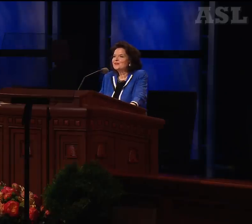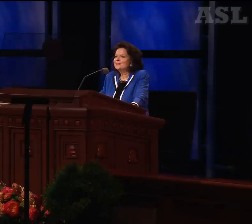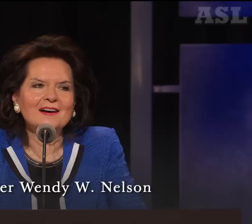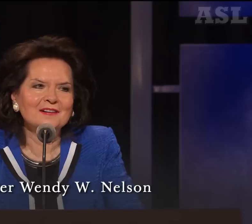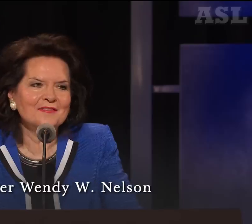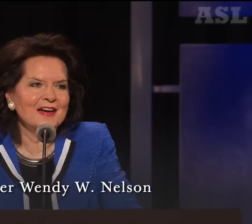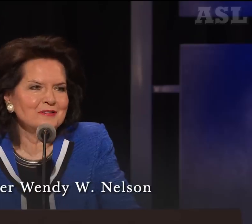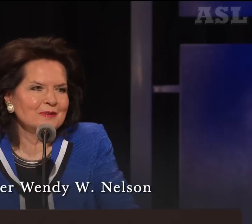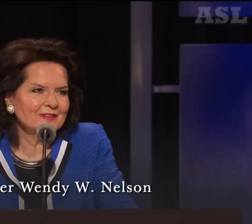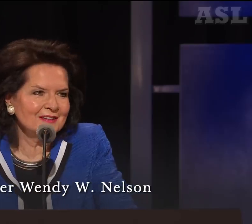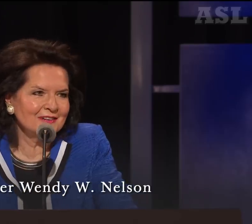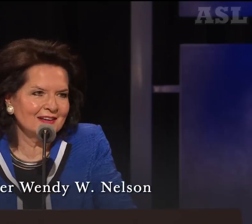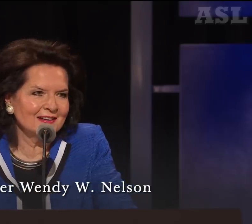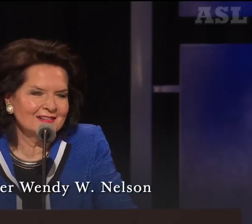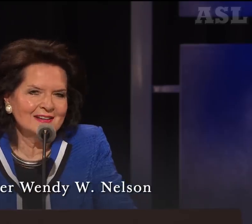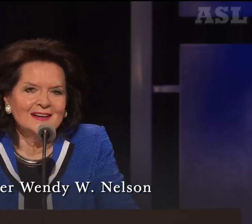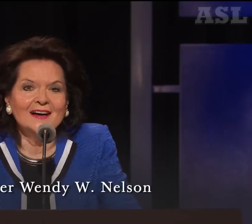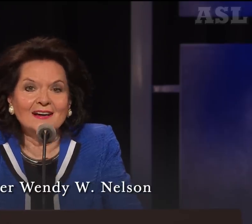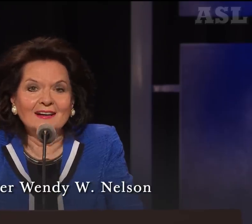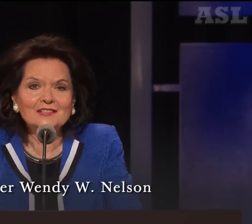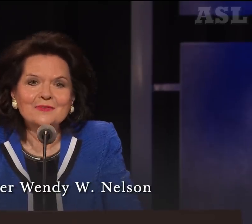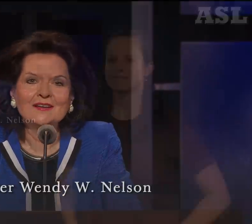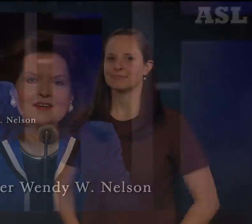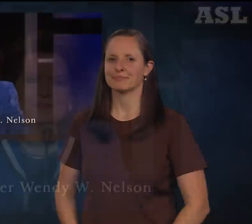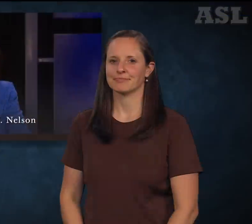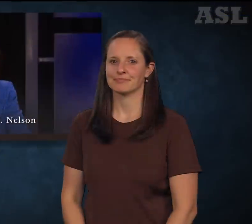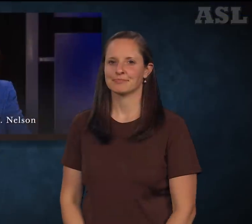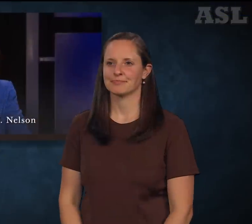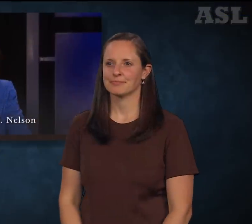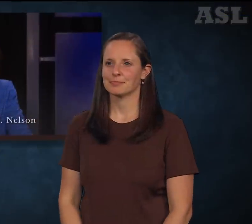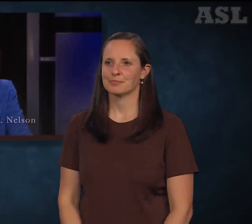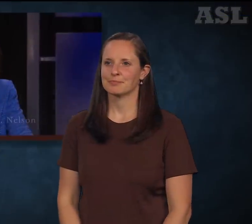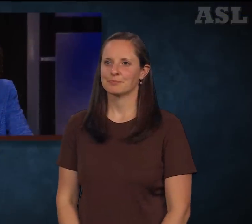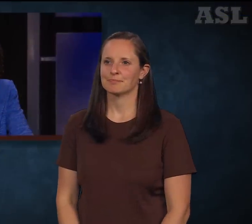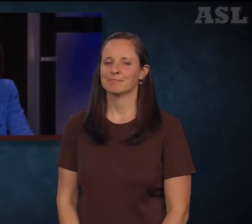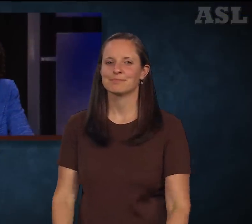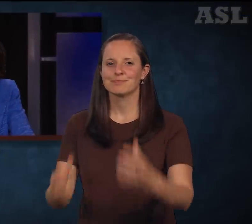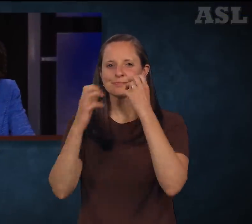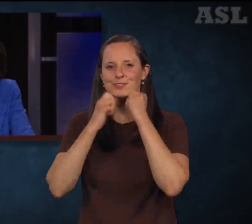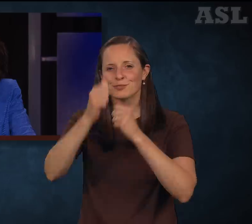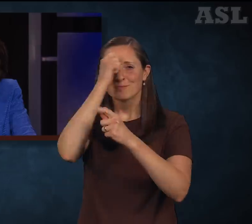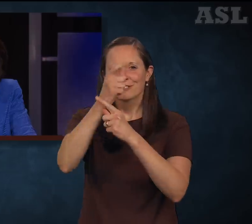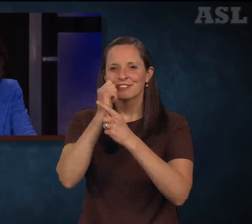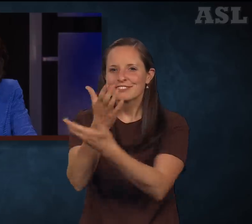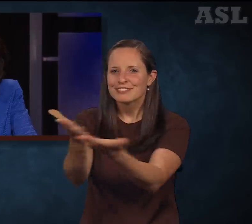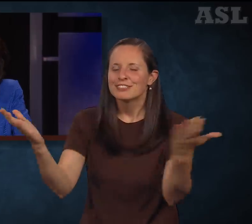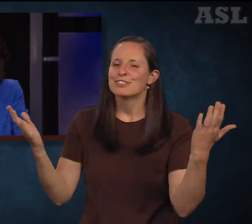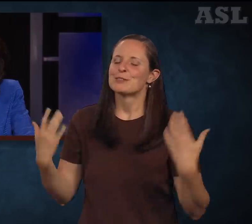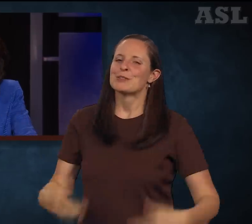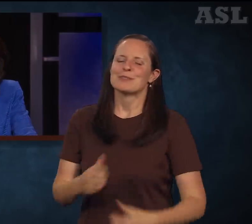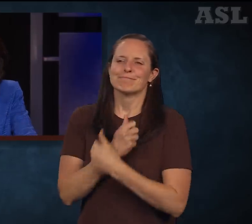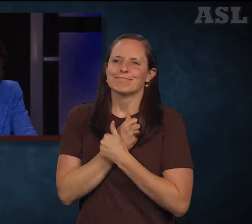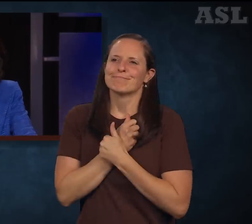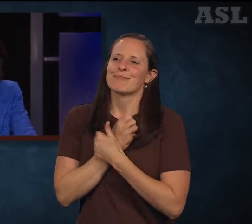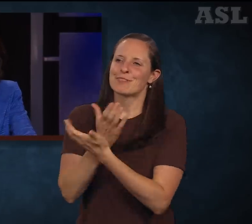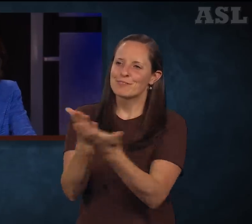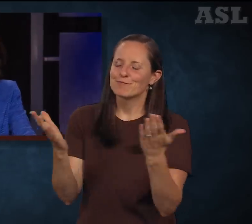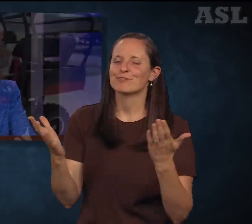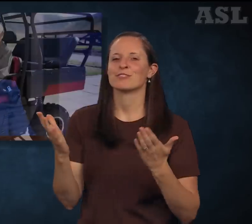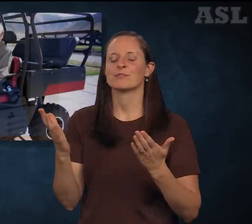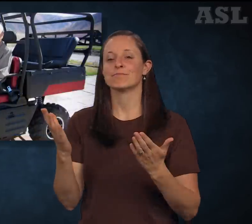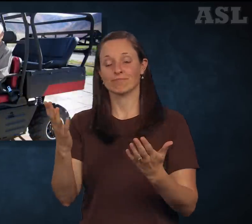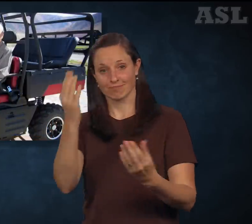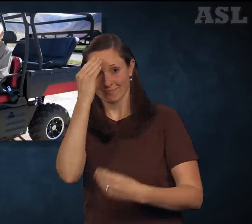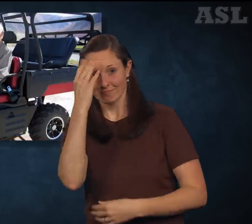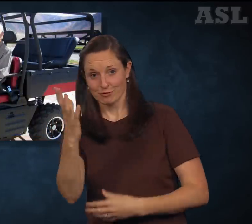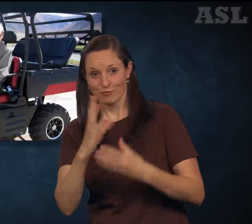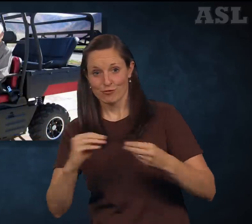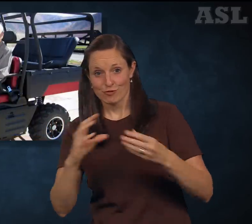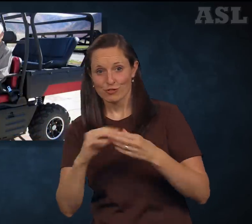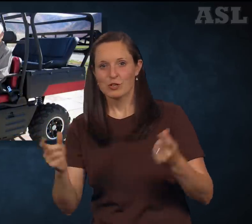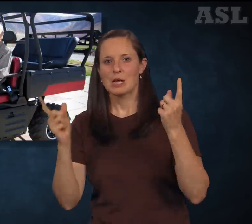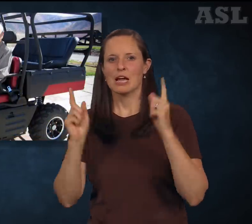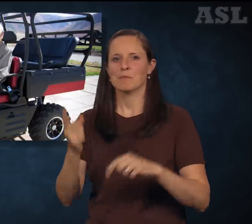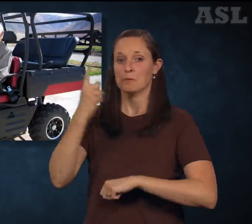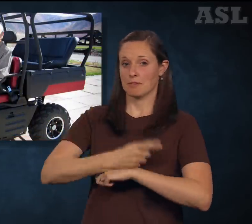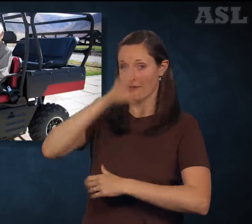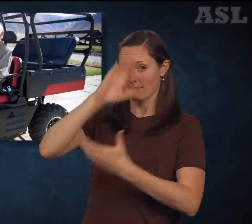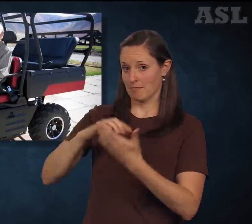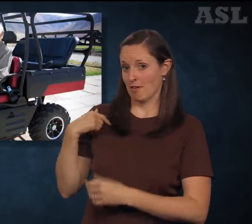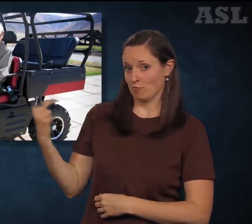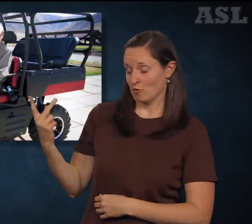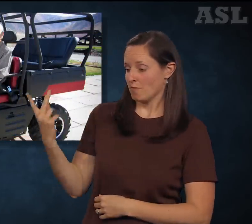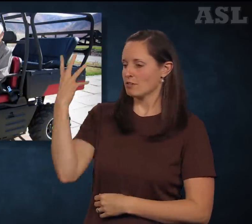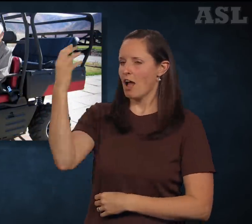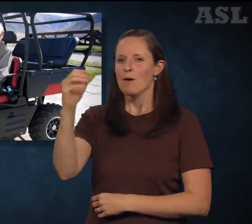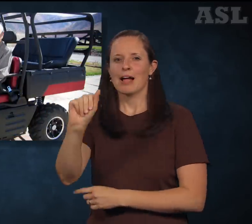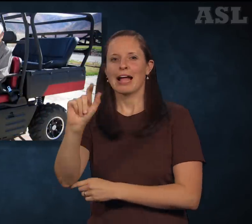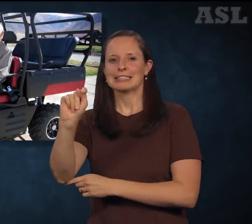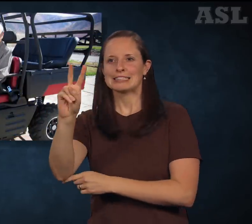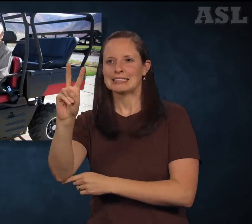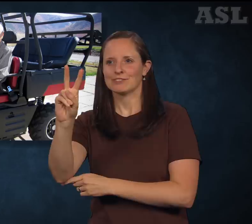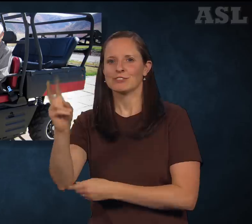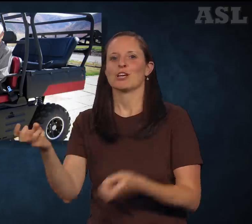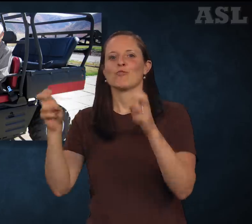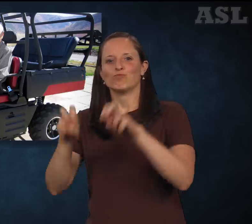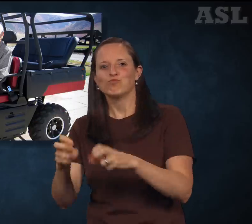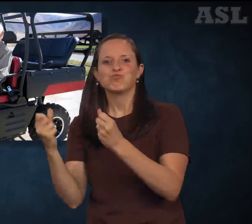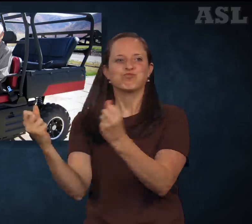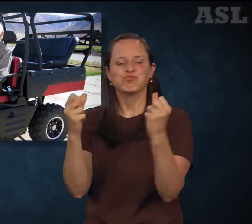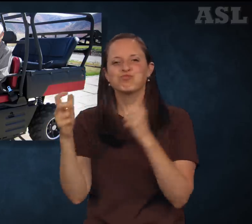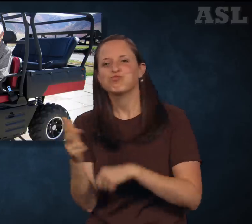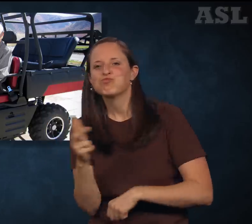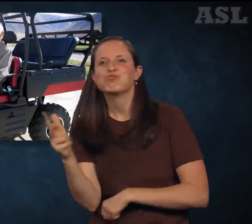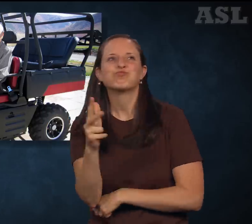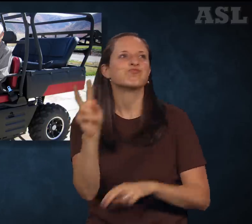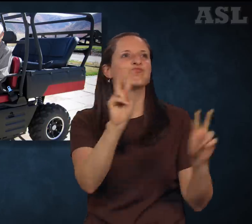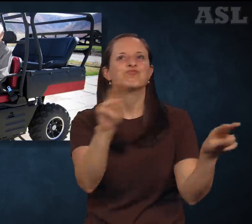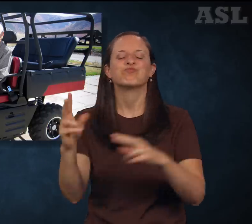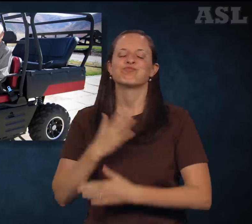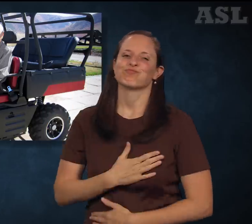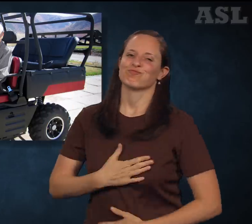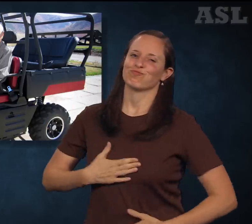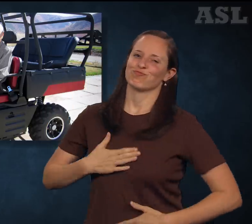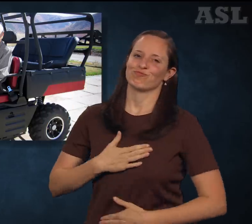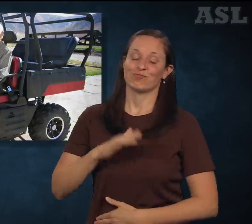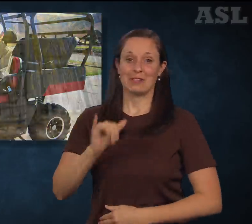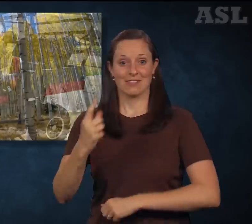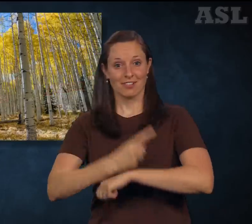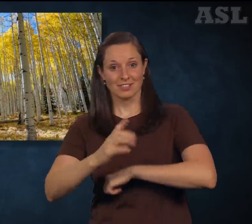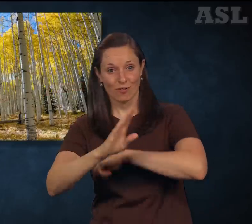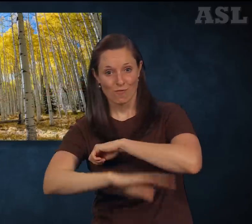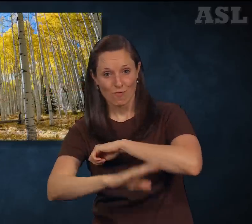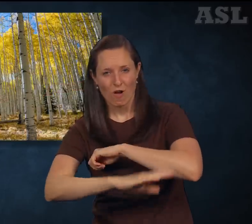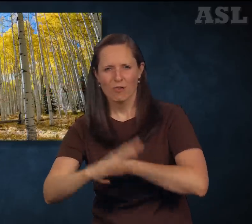MY DEAR YOUNG BROTHERS AND